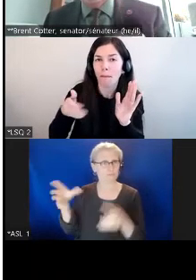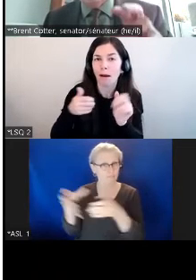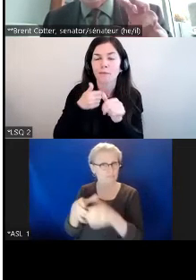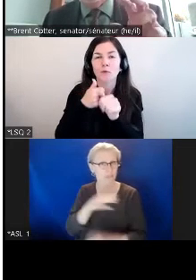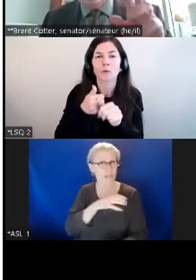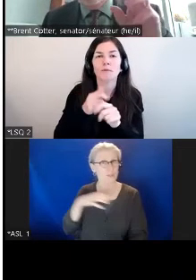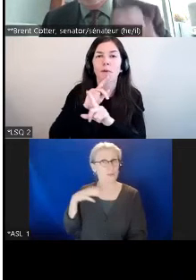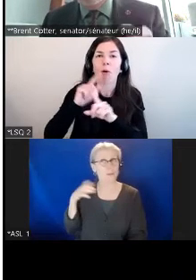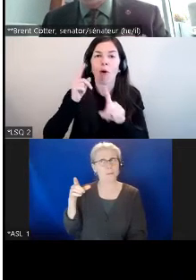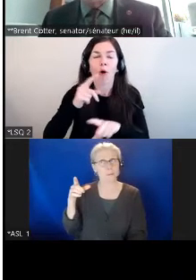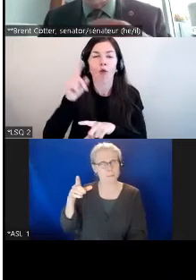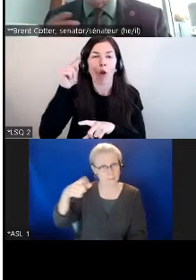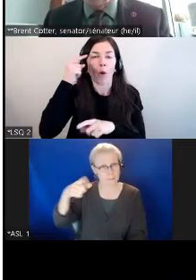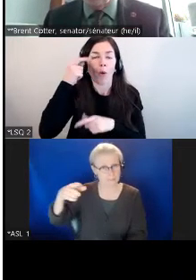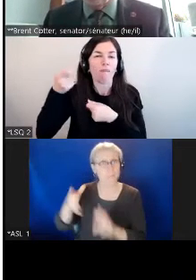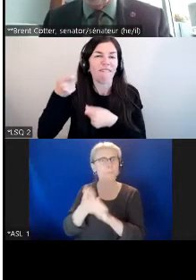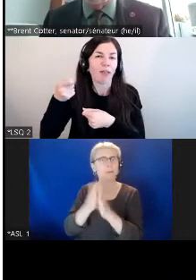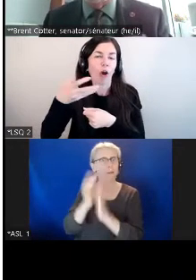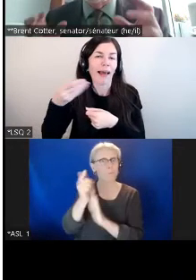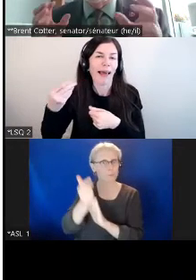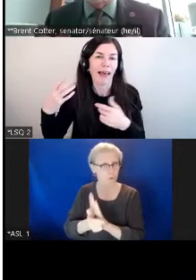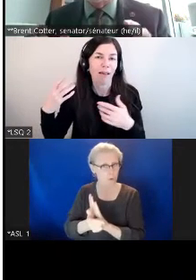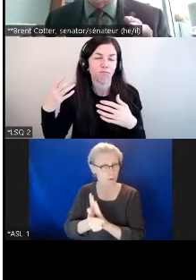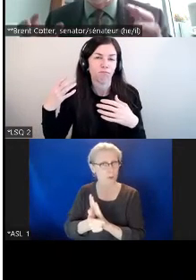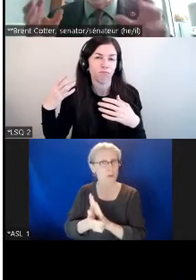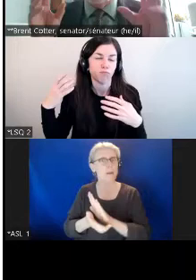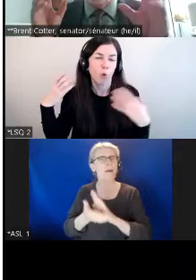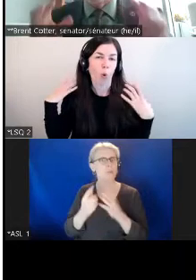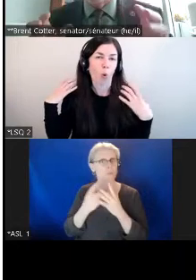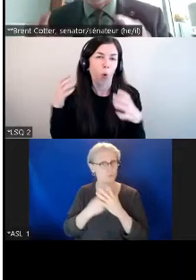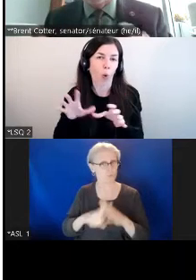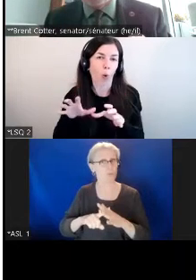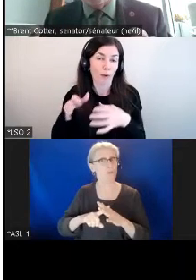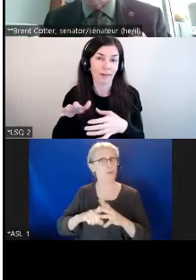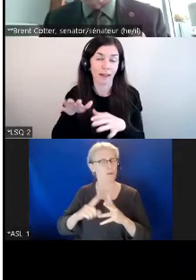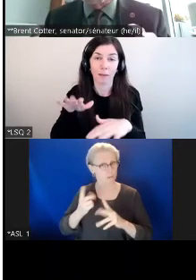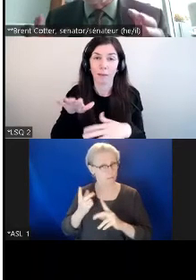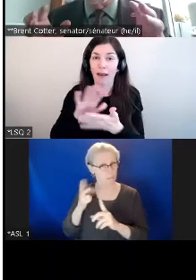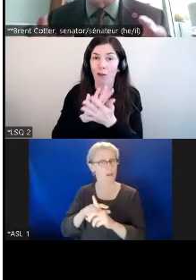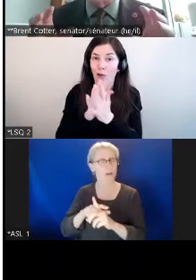IT BECOMES THE LAW AND OPERATIONAL ON THE DAY THAT THE GOVERNOR-GENERAL-IN-COUNCIL,